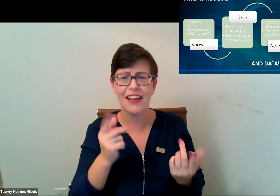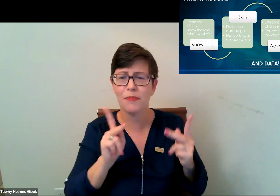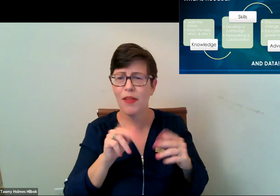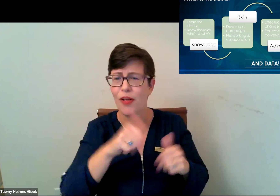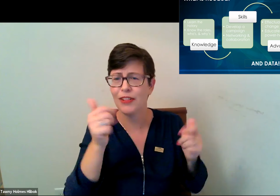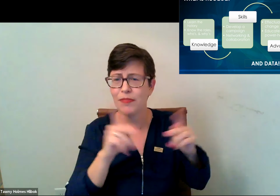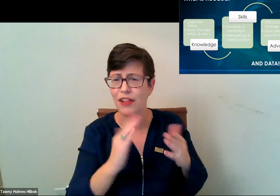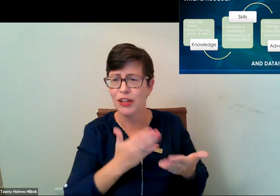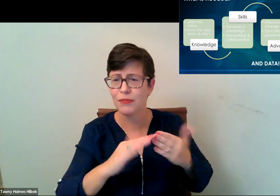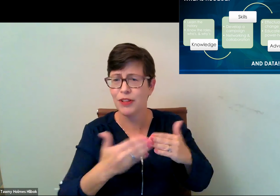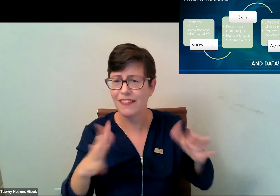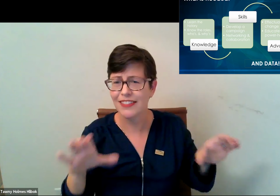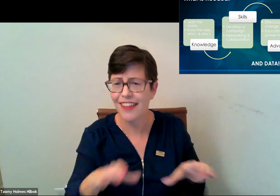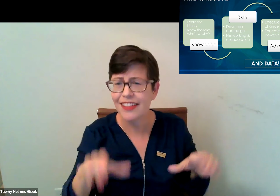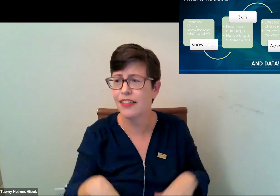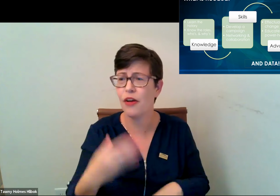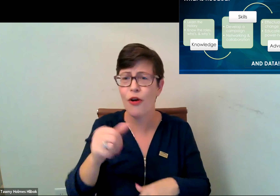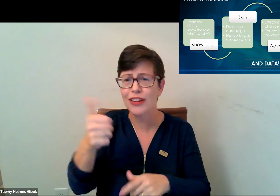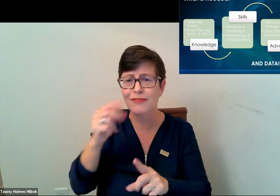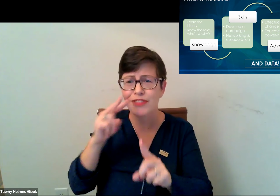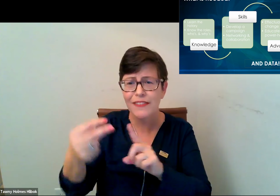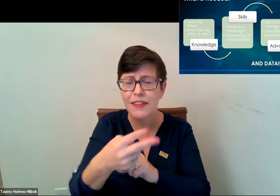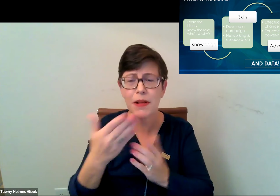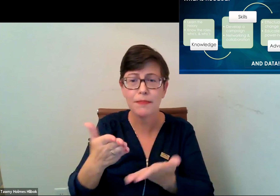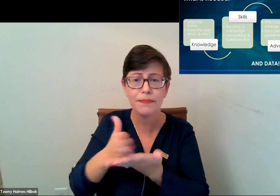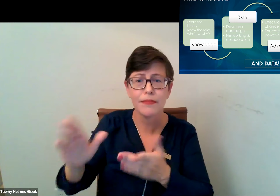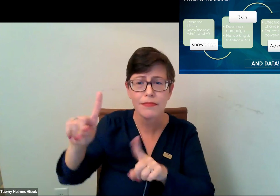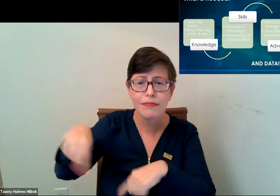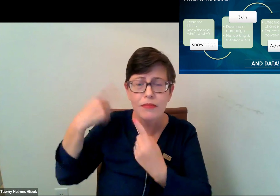We have to look at our own history, look at the work that our community has done